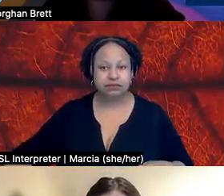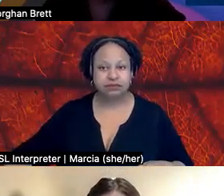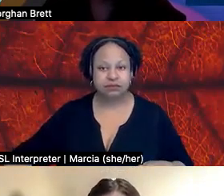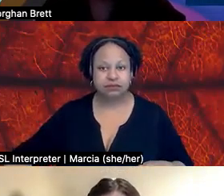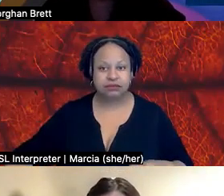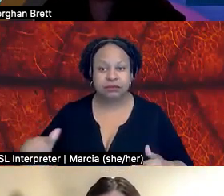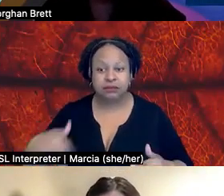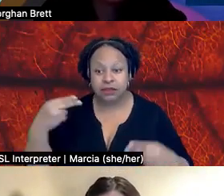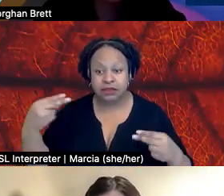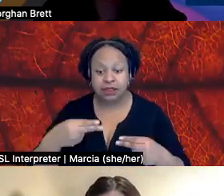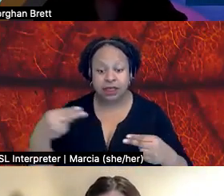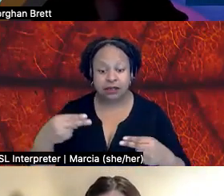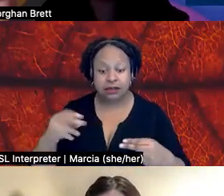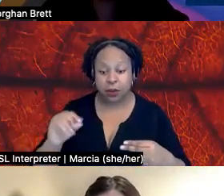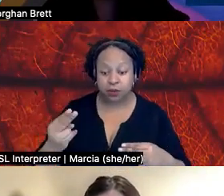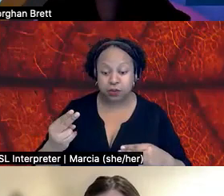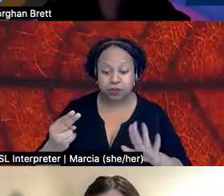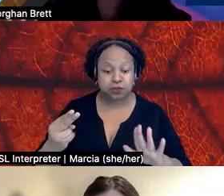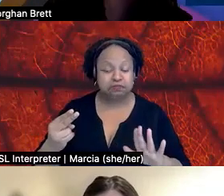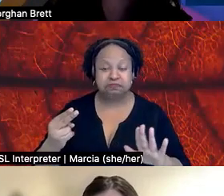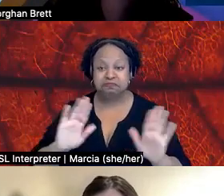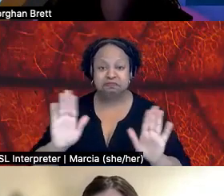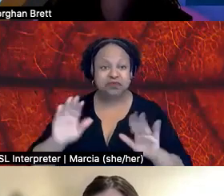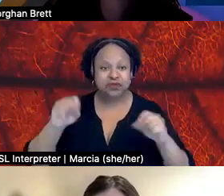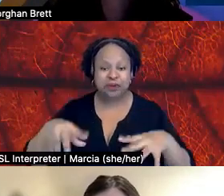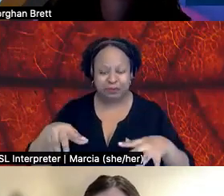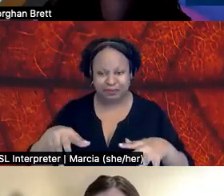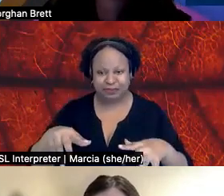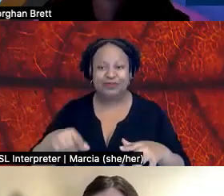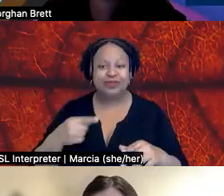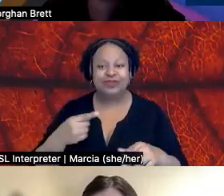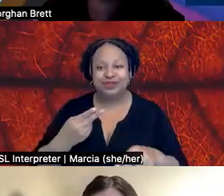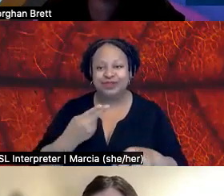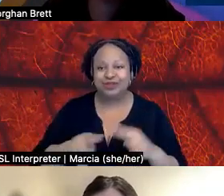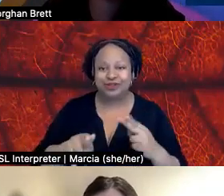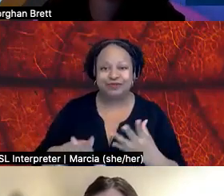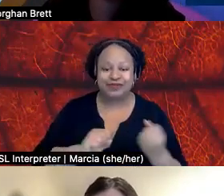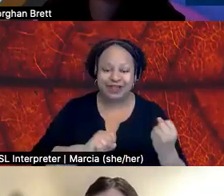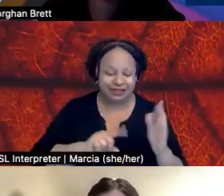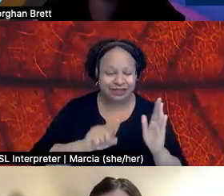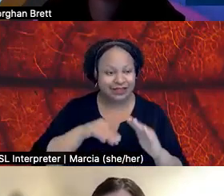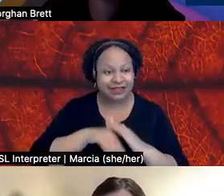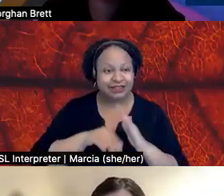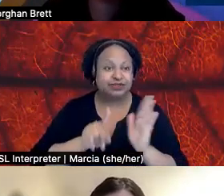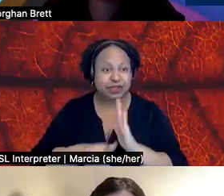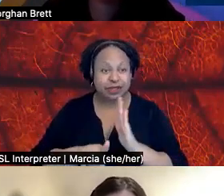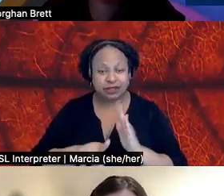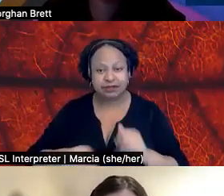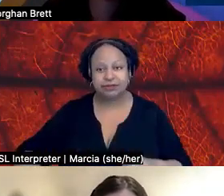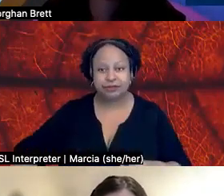Oh, okay. Never mind. Quick access check. Access check is a shared responsibility.